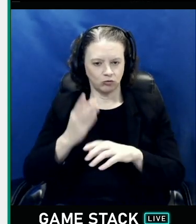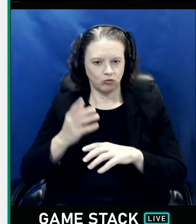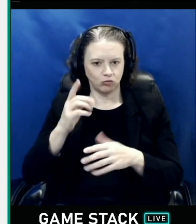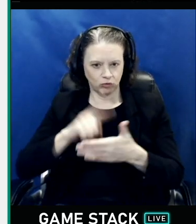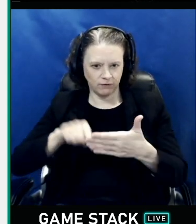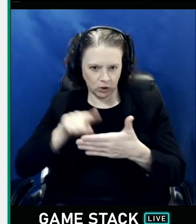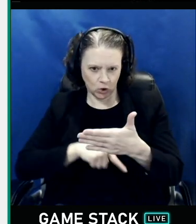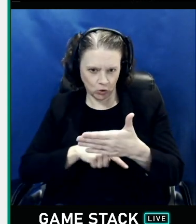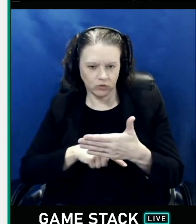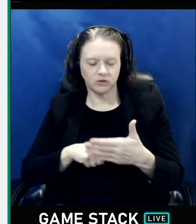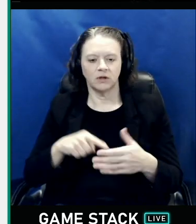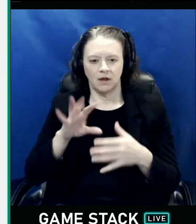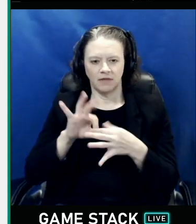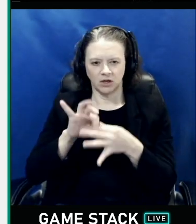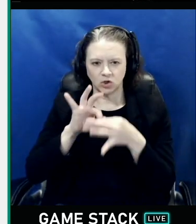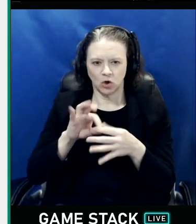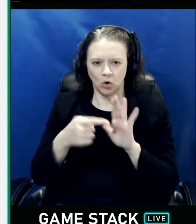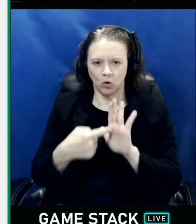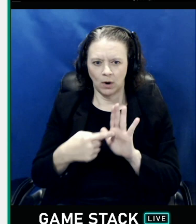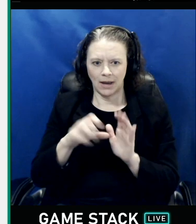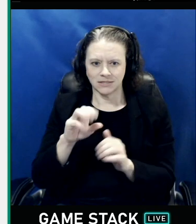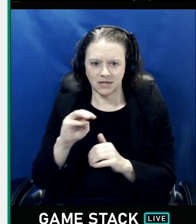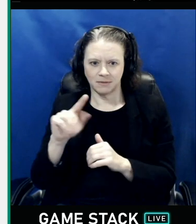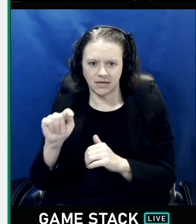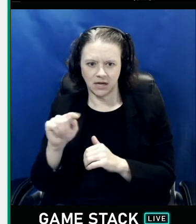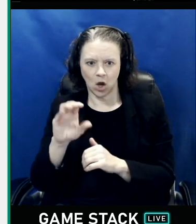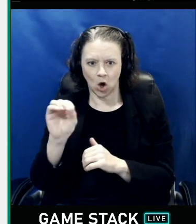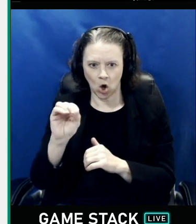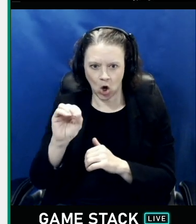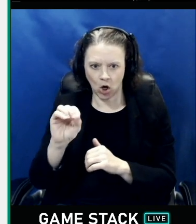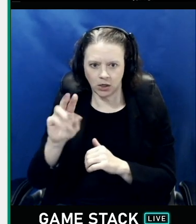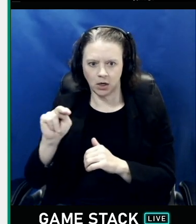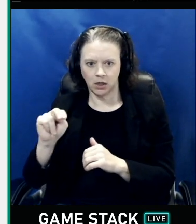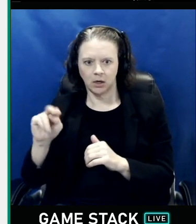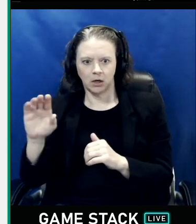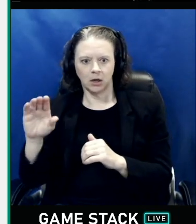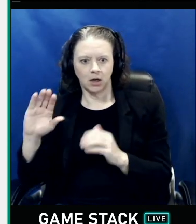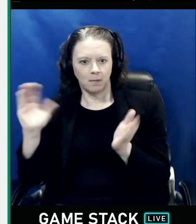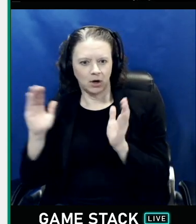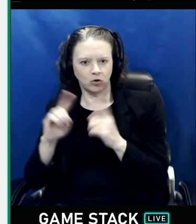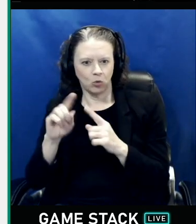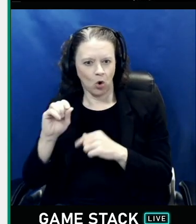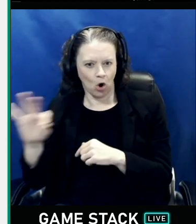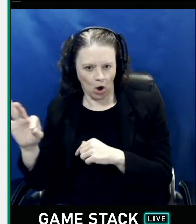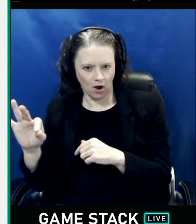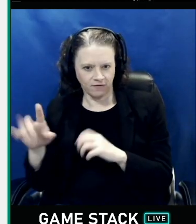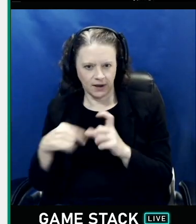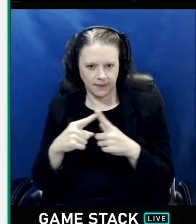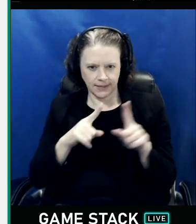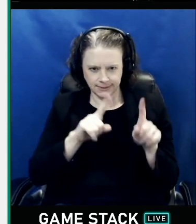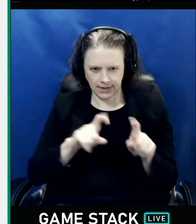mixed results which demonstrate the need for testing application scalability during game development. In our experience,